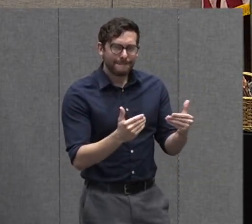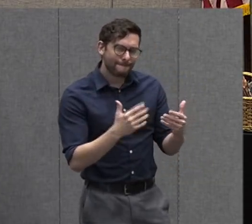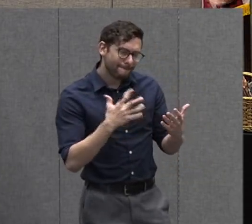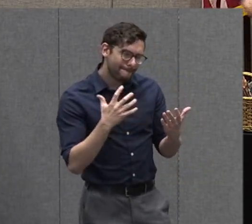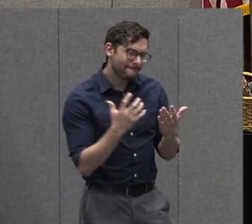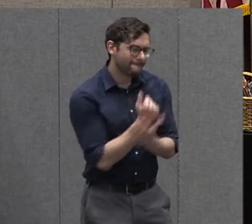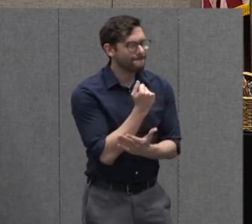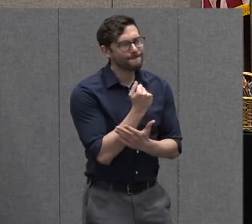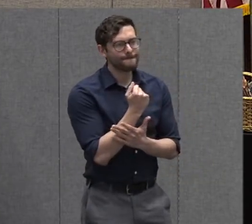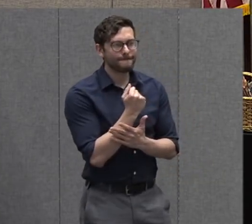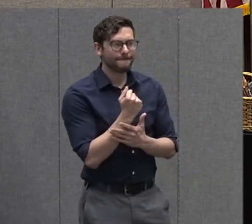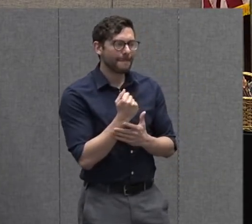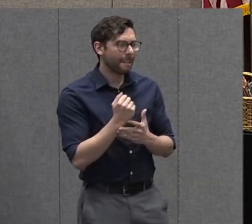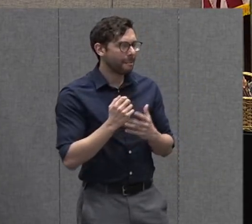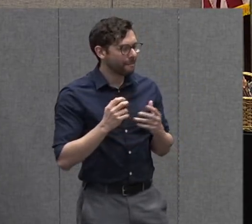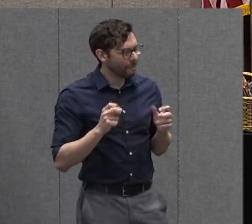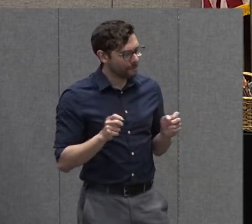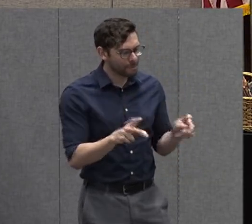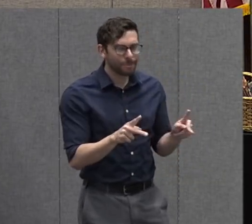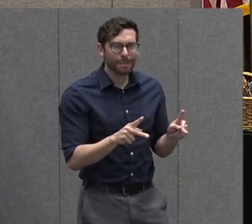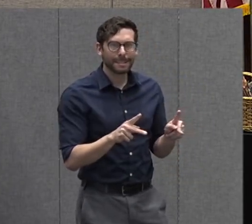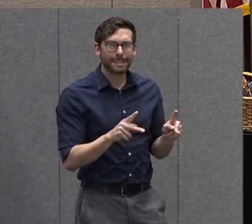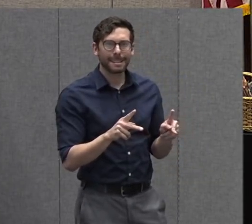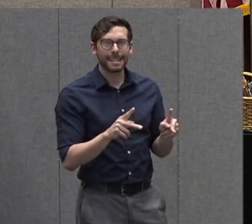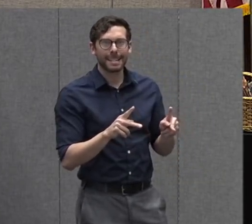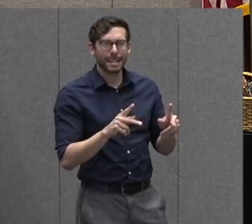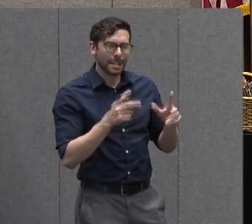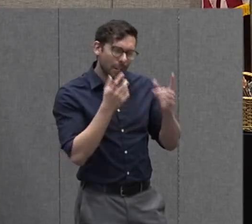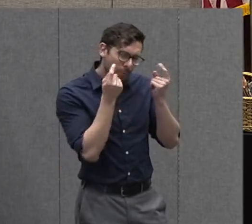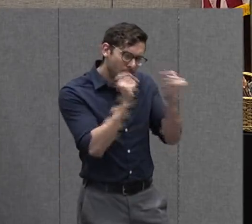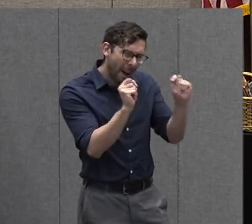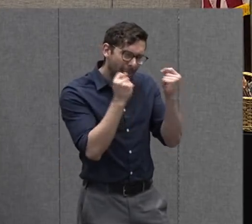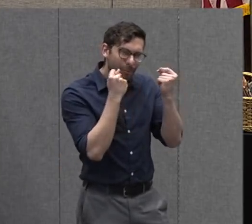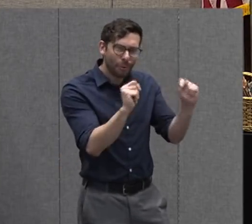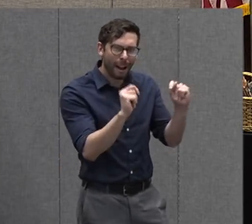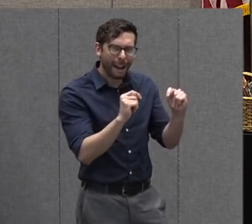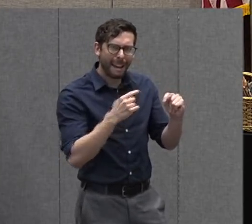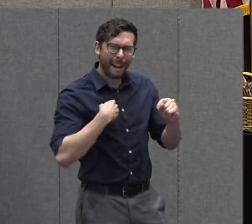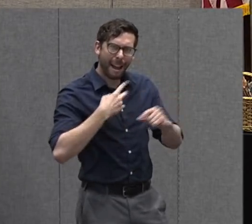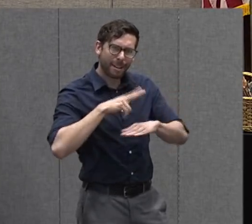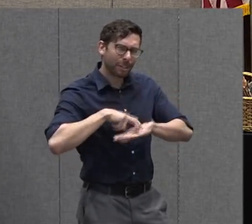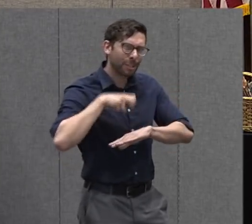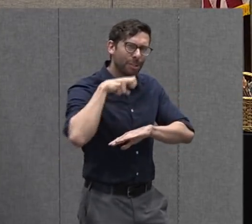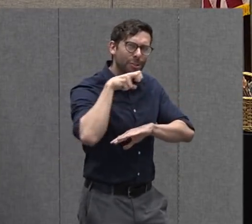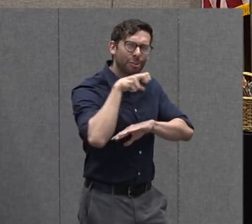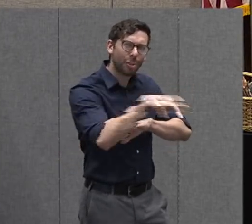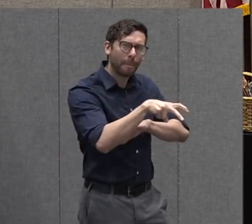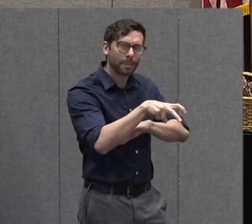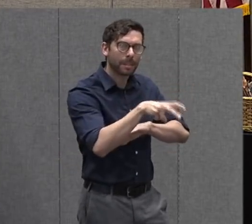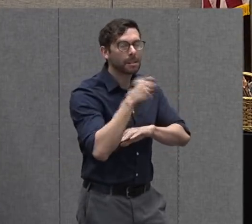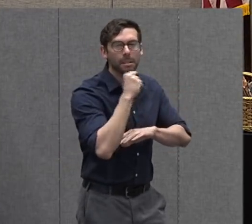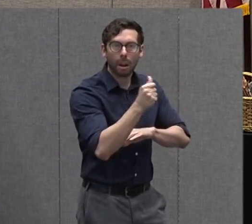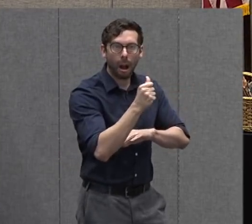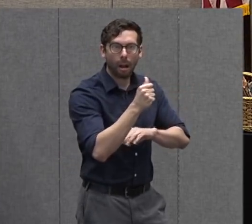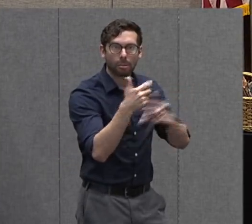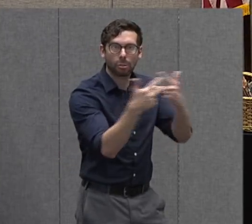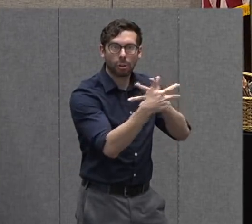[Mr. R] I jumped, not into traffic. [Miss Martindale] That's good. [Mr.R] But, into a poem.